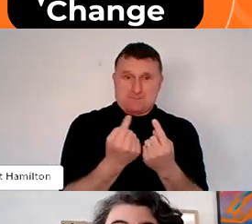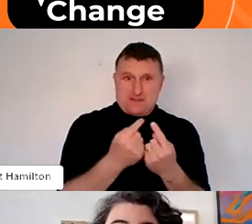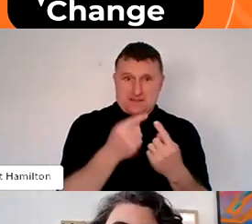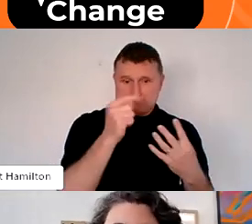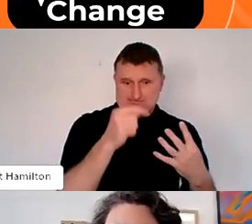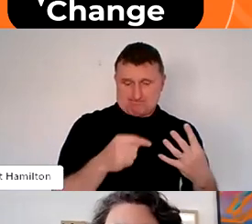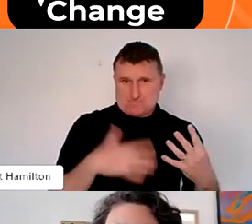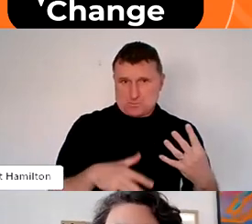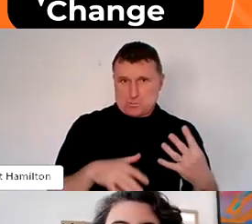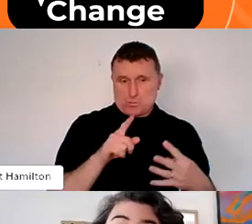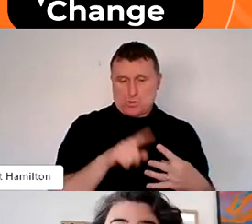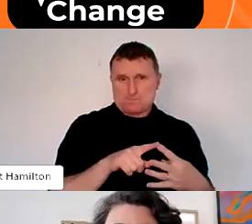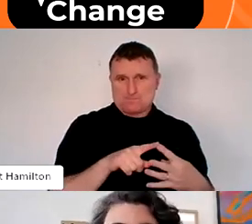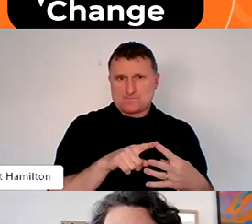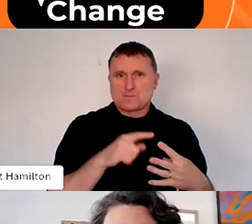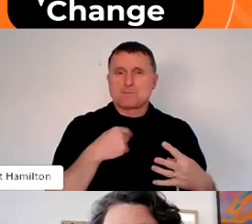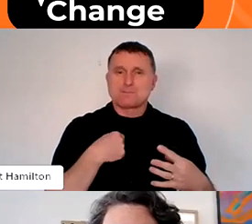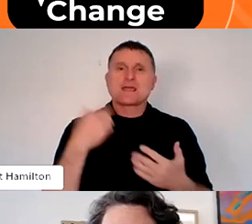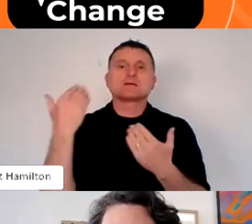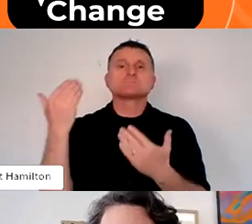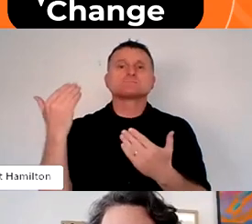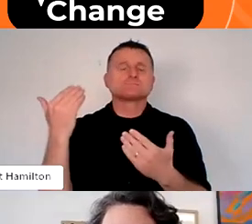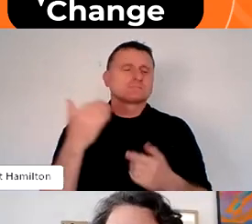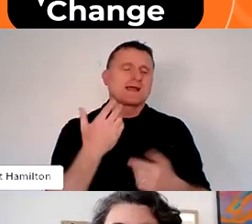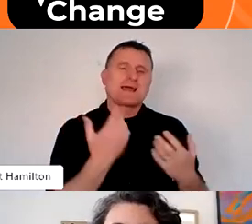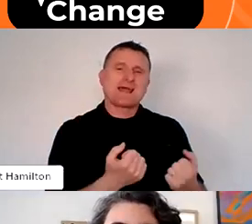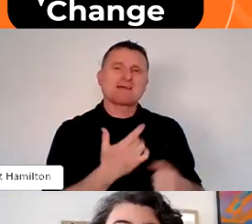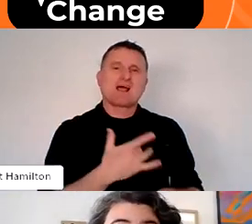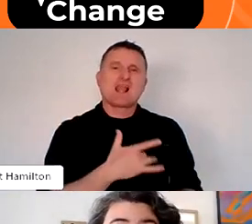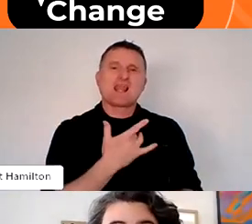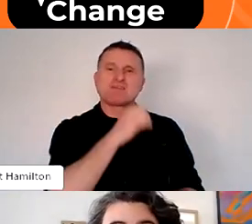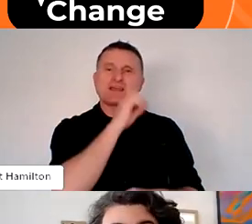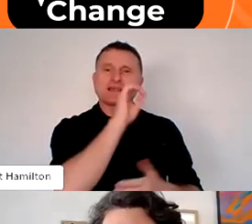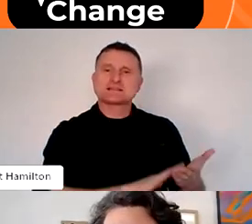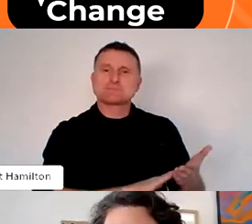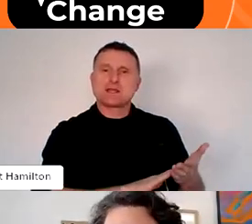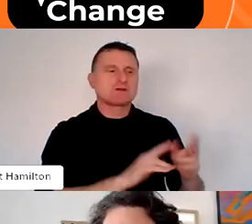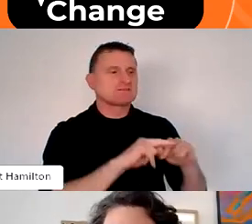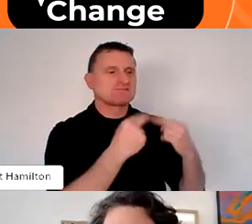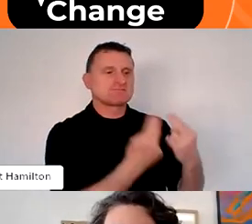is informed by the living experience of mokopuna me whānau whaikaha.